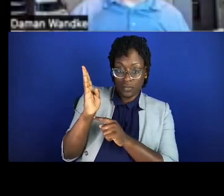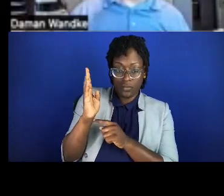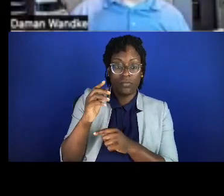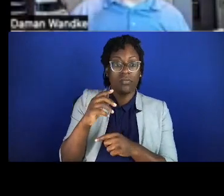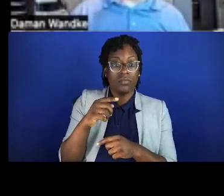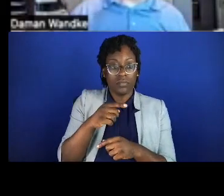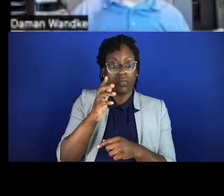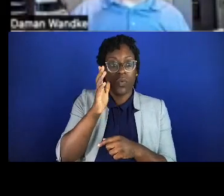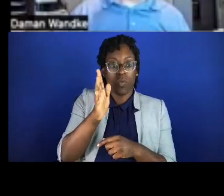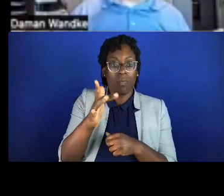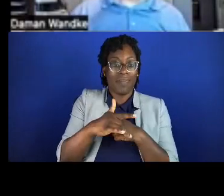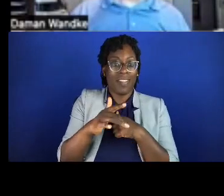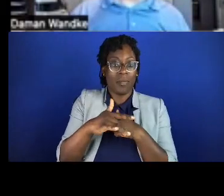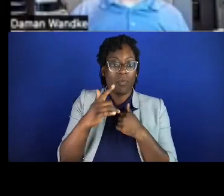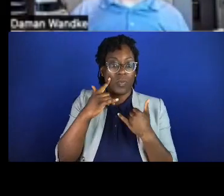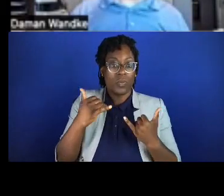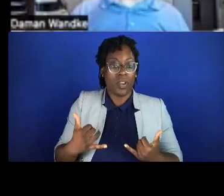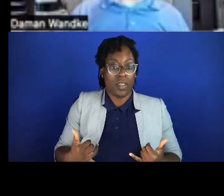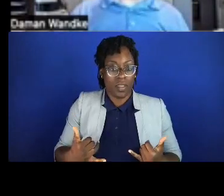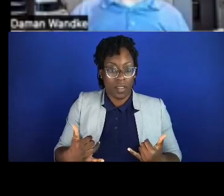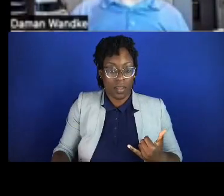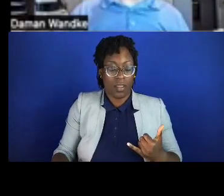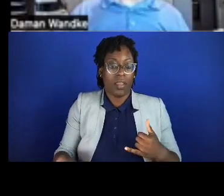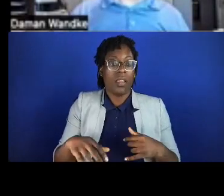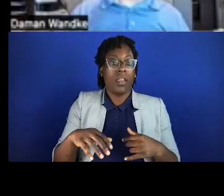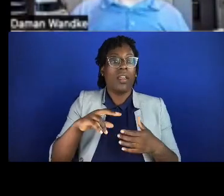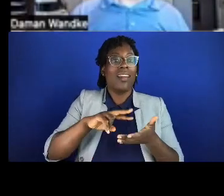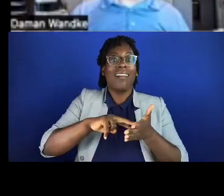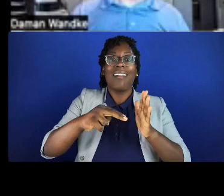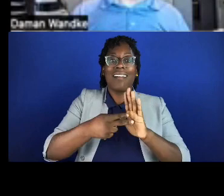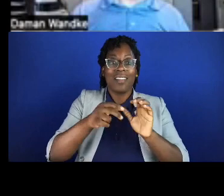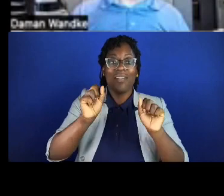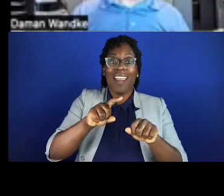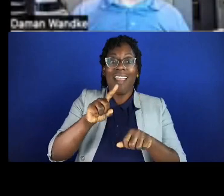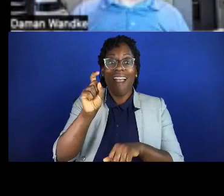webinar are available during the playing of the recording.